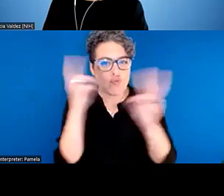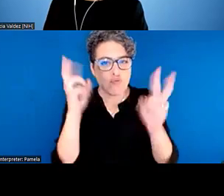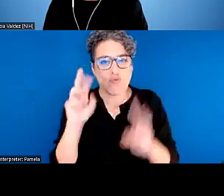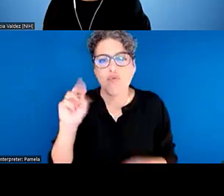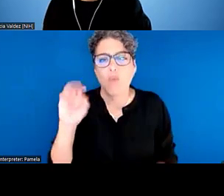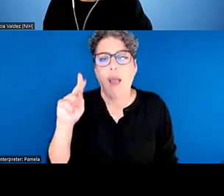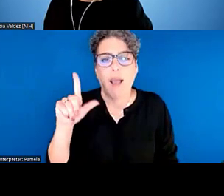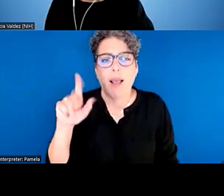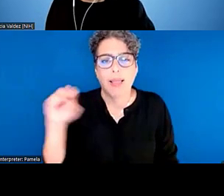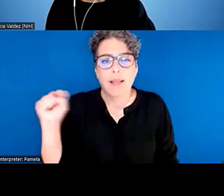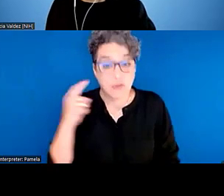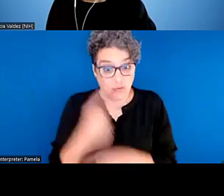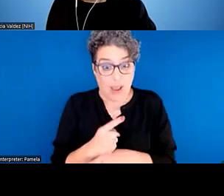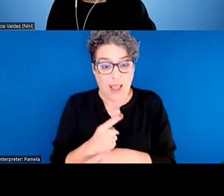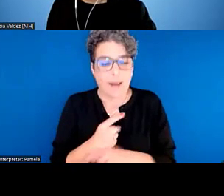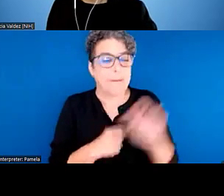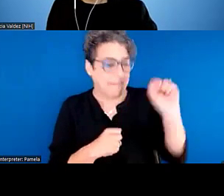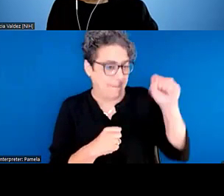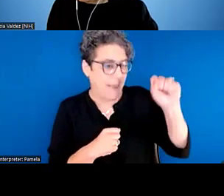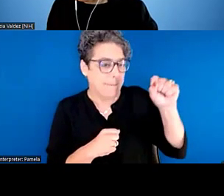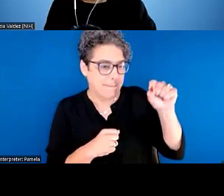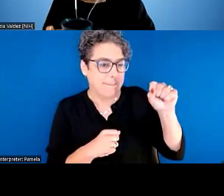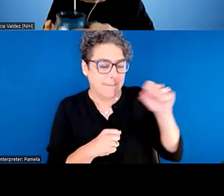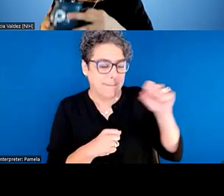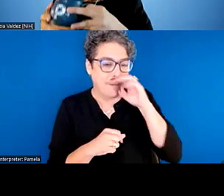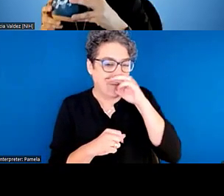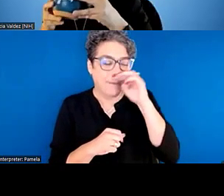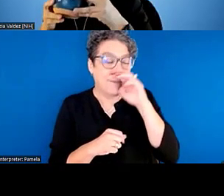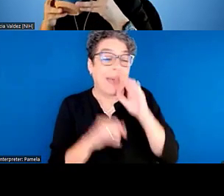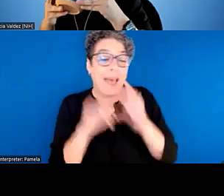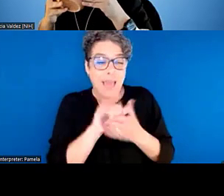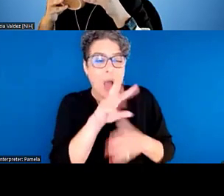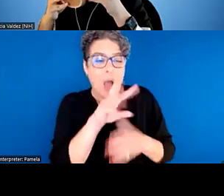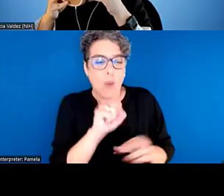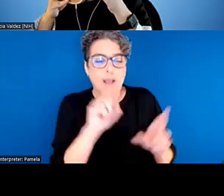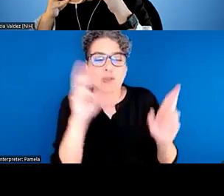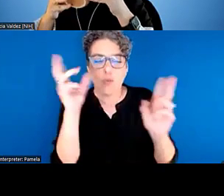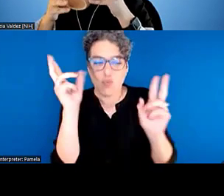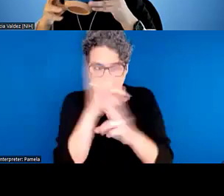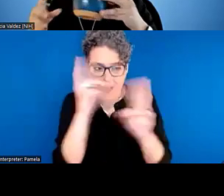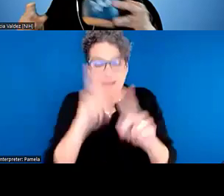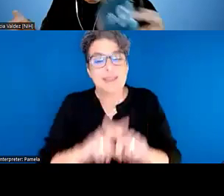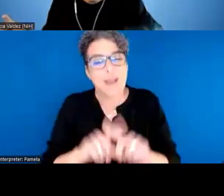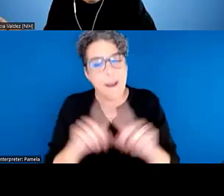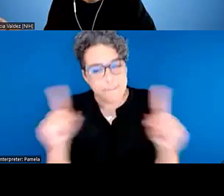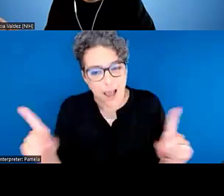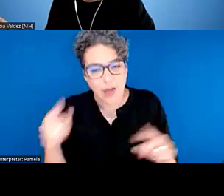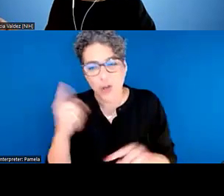Dr. Ranjini Ambalavanar: Yes. That was recklessness, but a caveat is you can't just call it reckless.